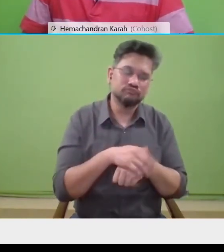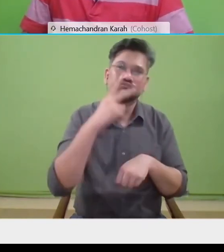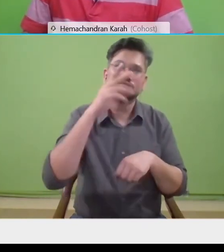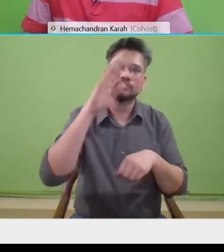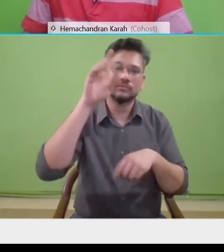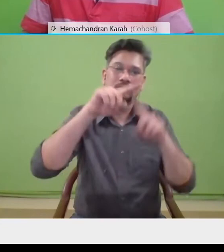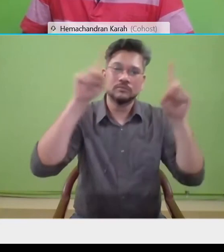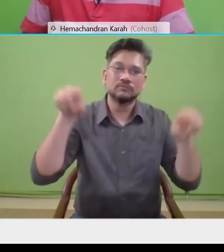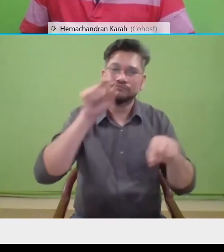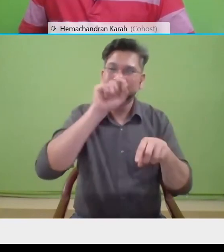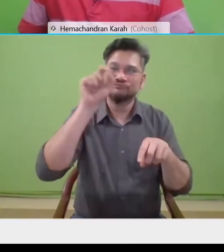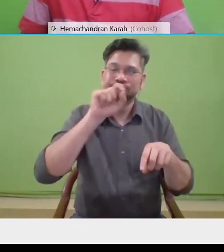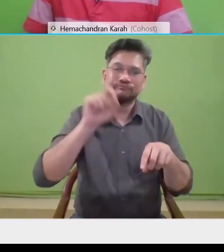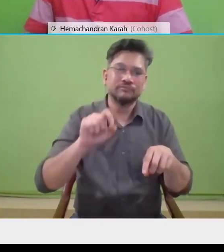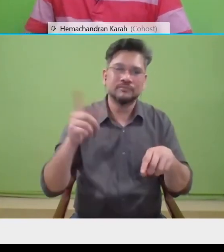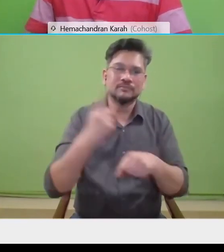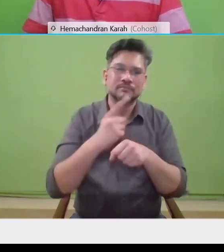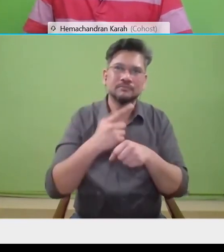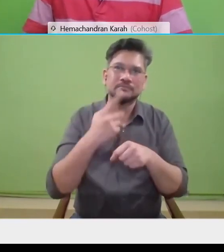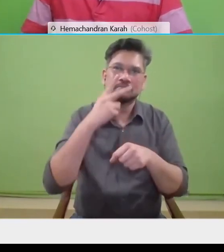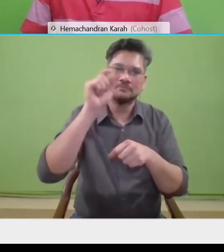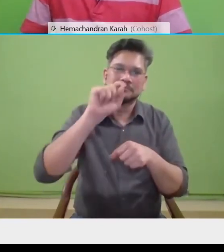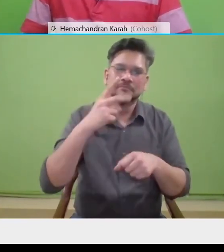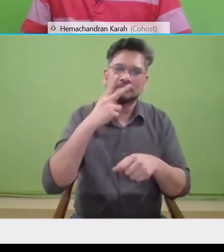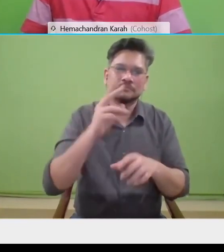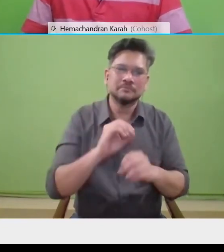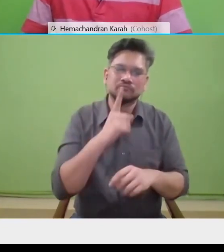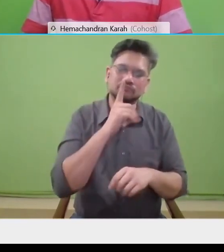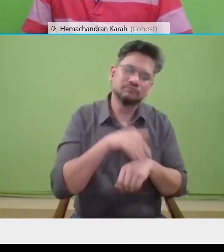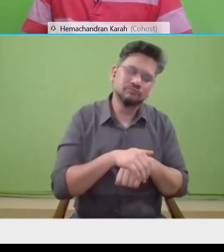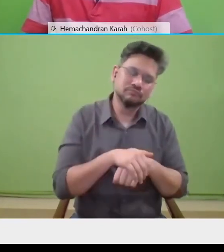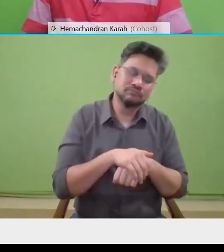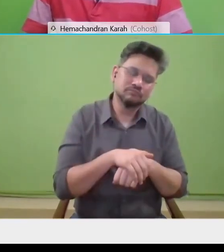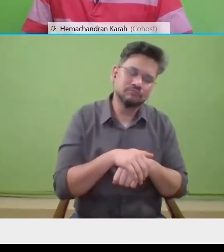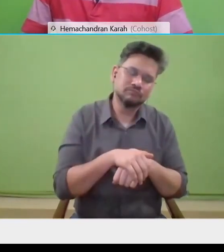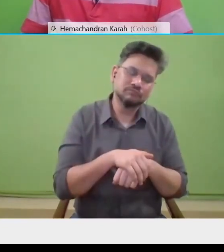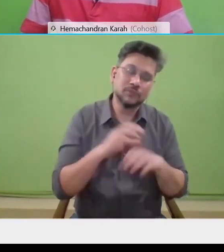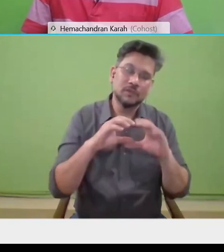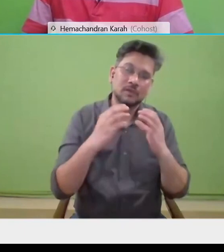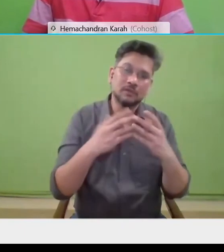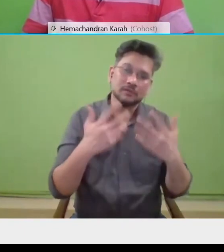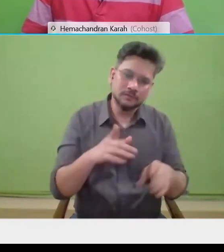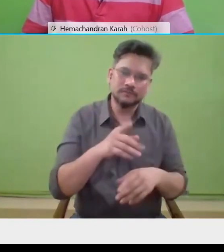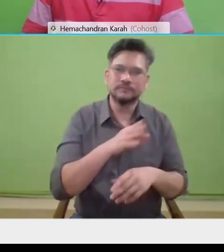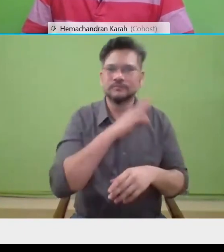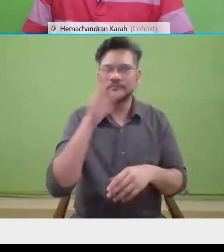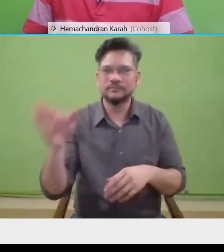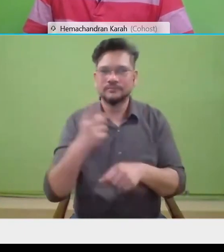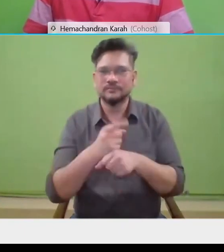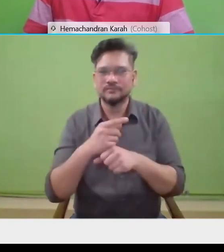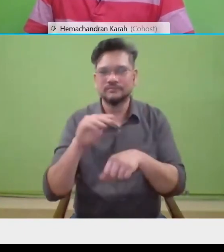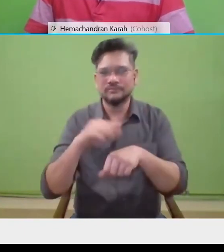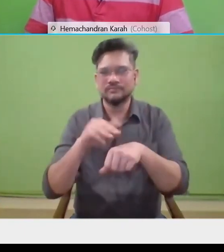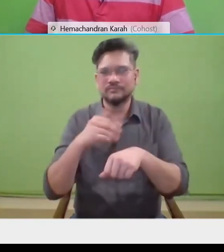the class I went to him sir I want to come for a special tuition I cannot see the board